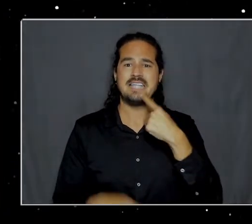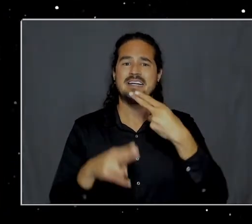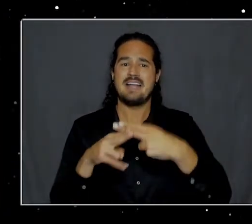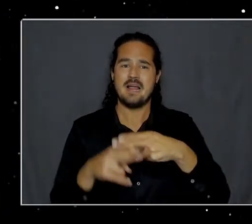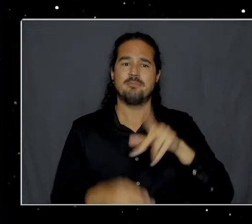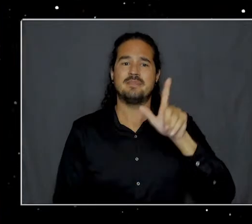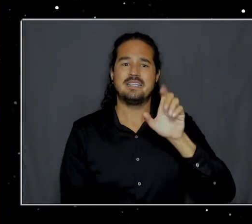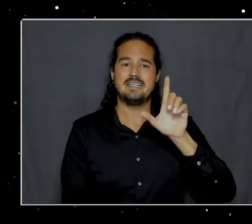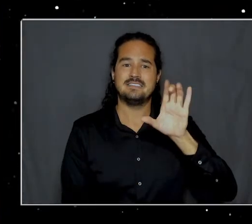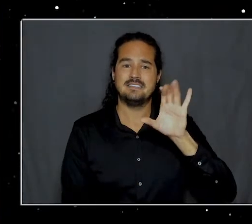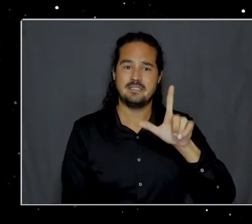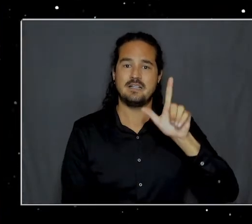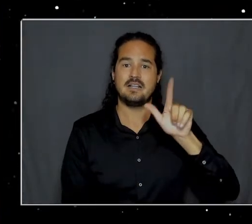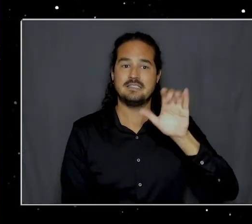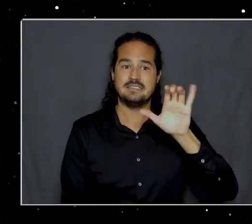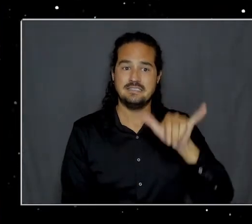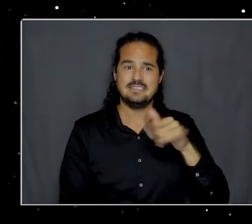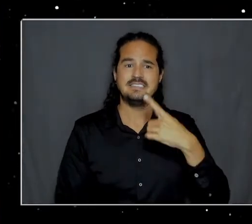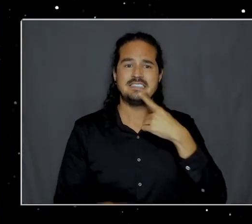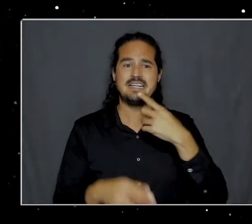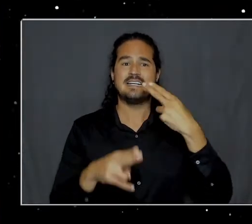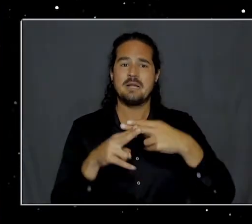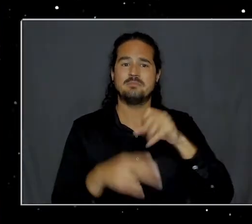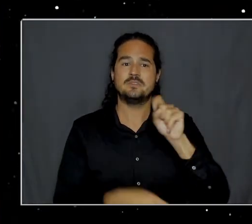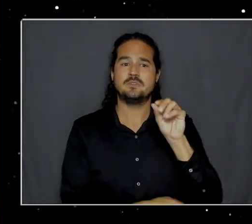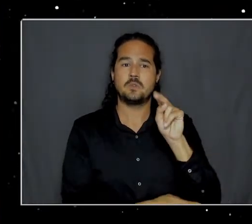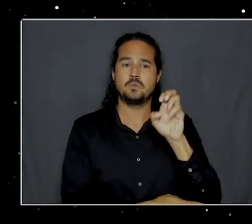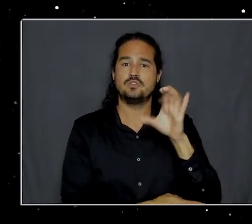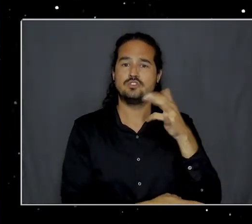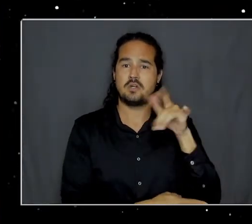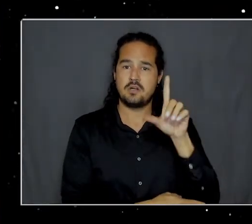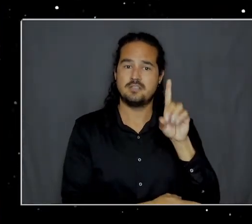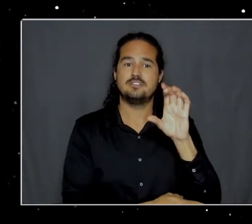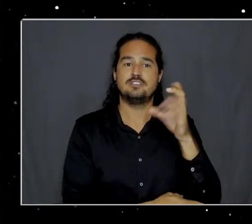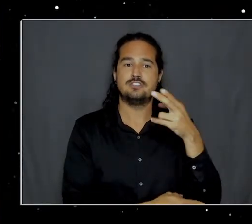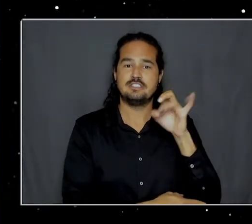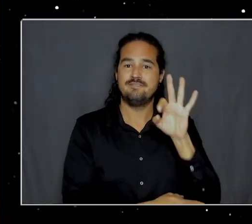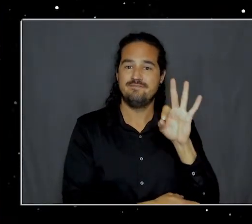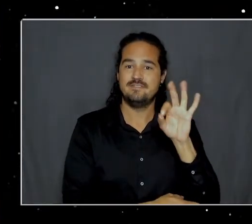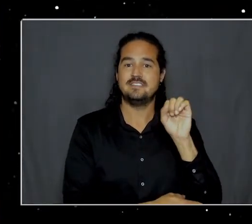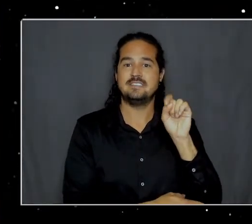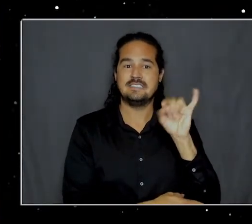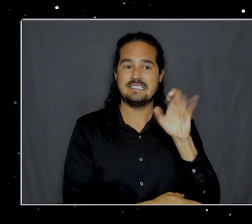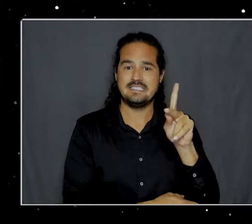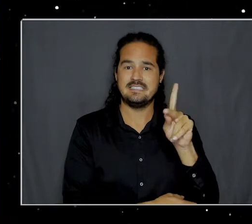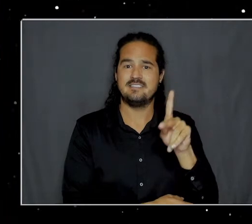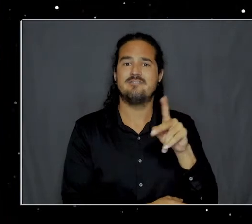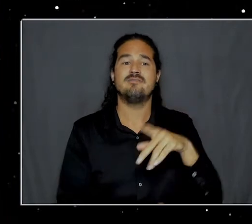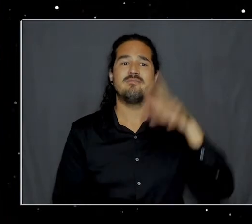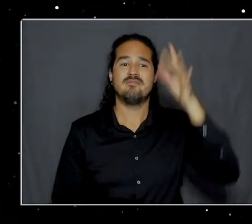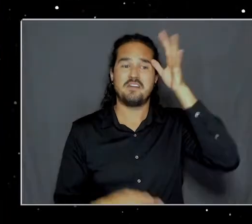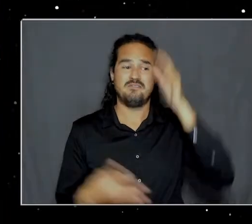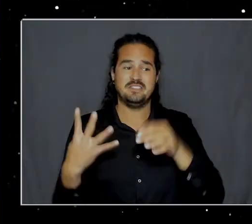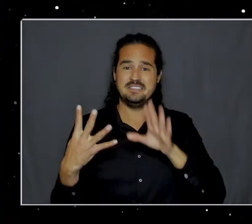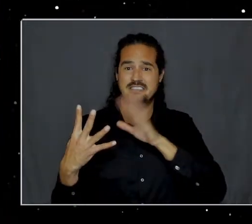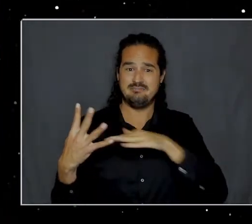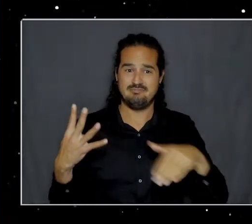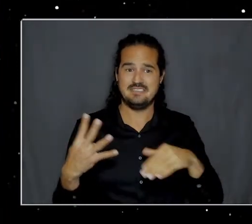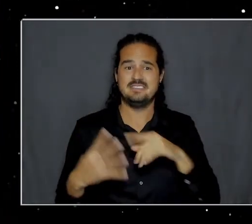AND PASS HOUSE BILL 1054 POLICE TACTICS PACKAGED INTO LAW. THESE POLICIES WILL SAVE LIVES.